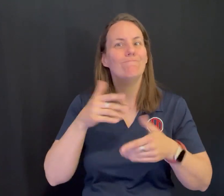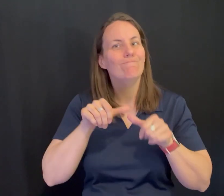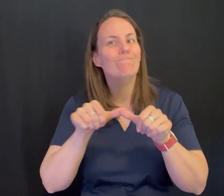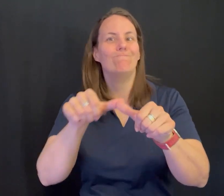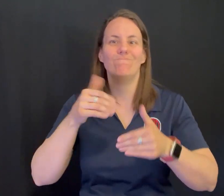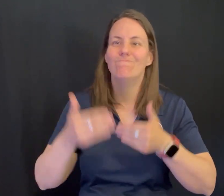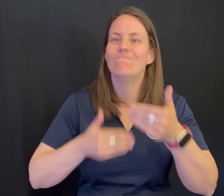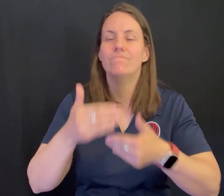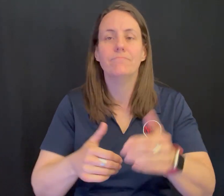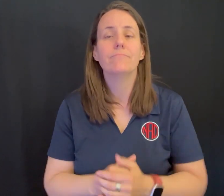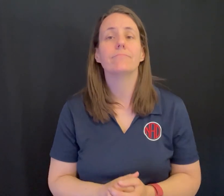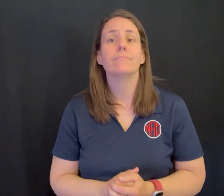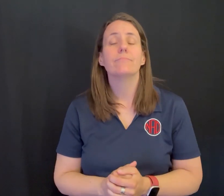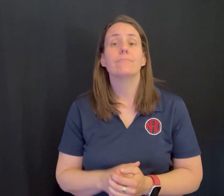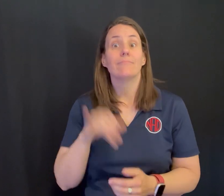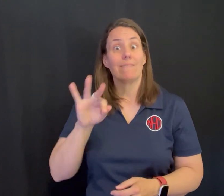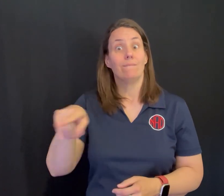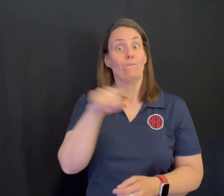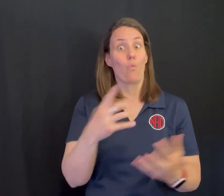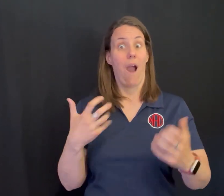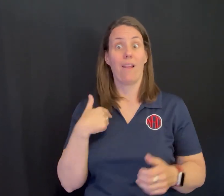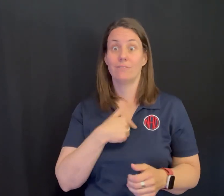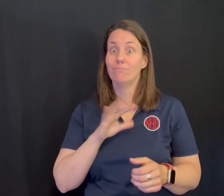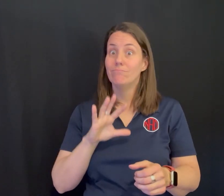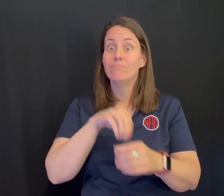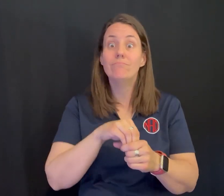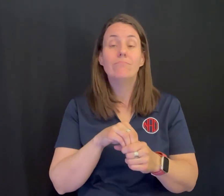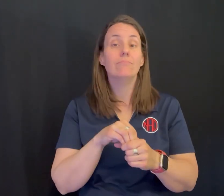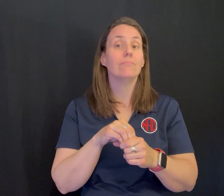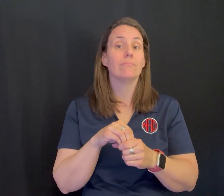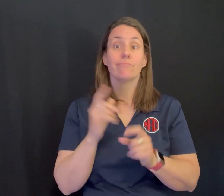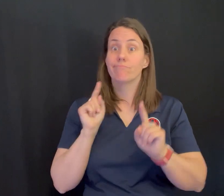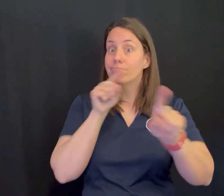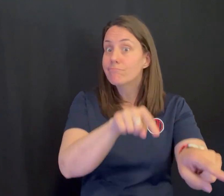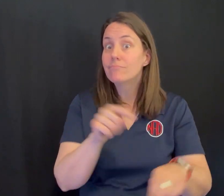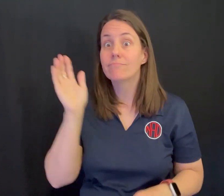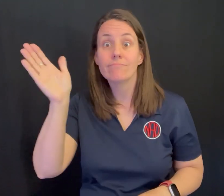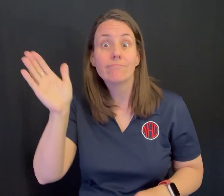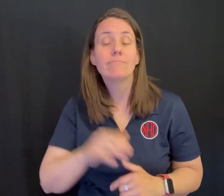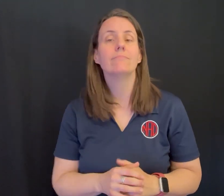once you have your elections. Contact us if you're interested in having the NAD attend and give a workshop